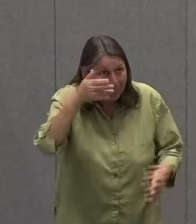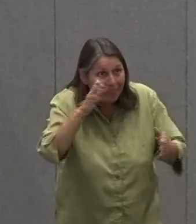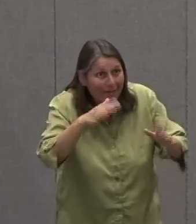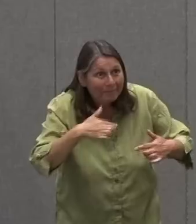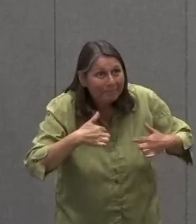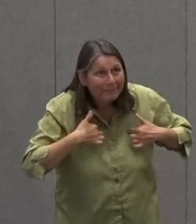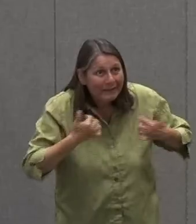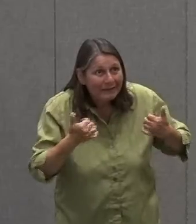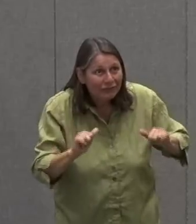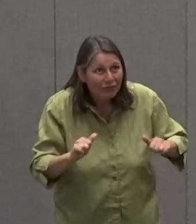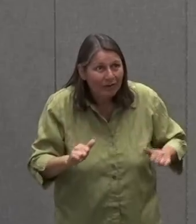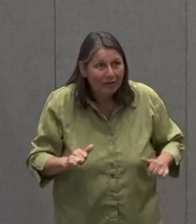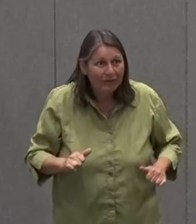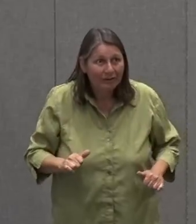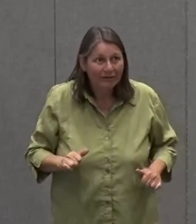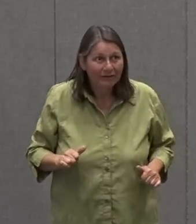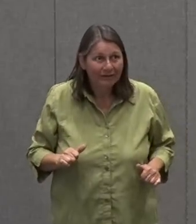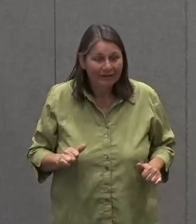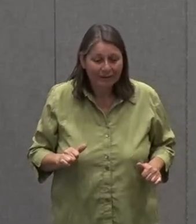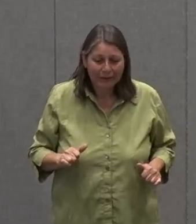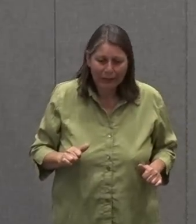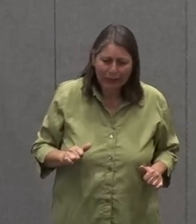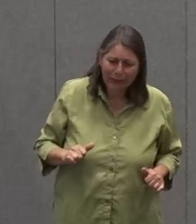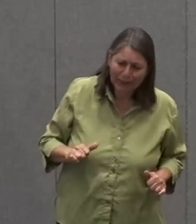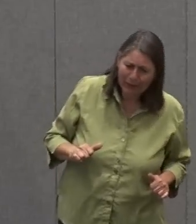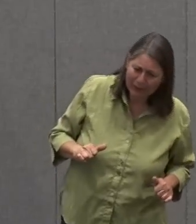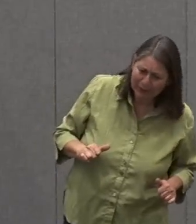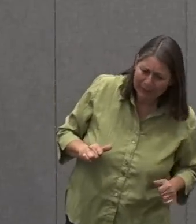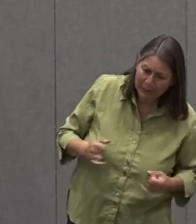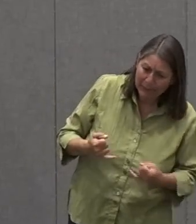and out stepped the slender antelope.